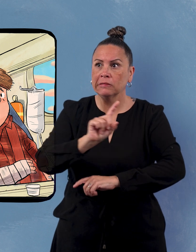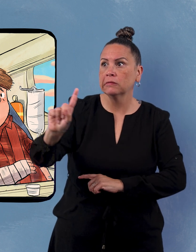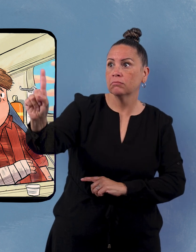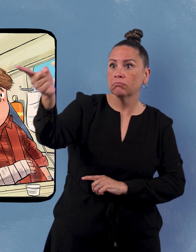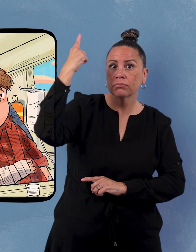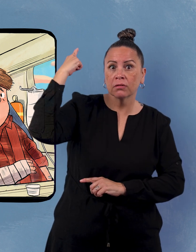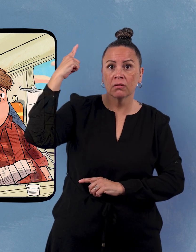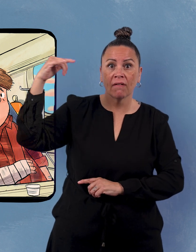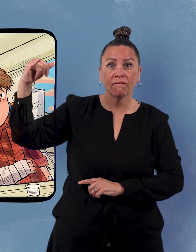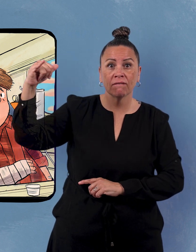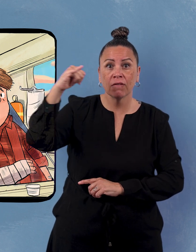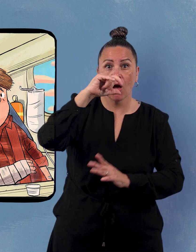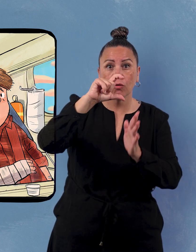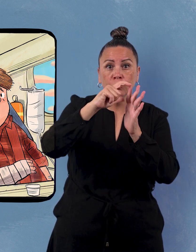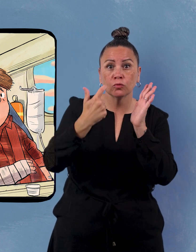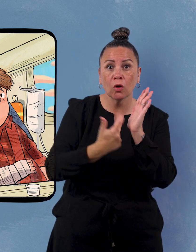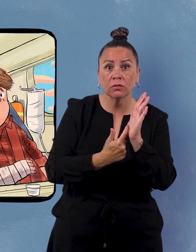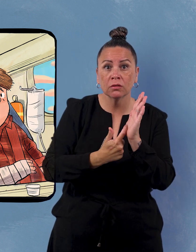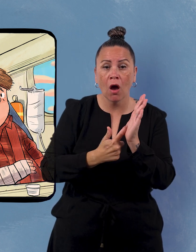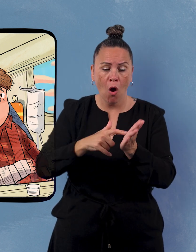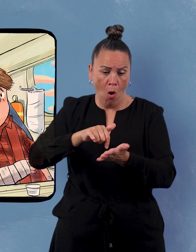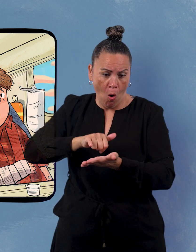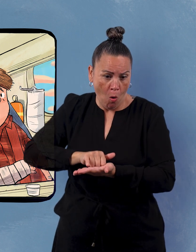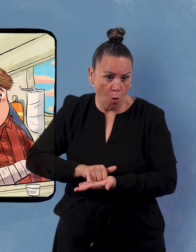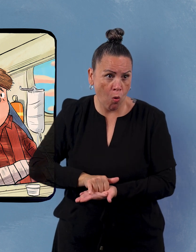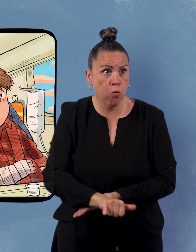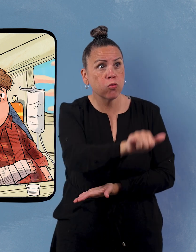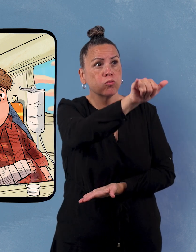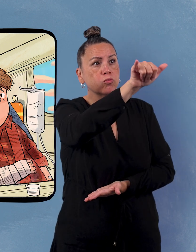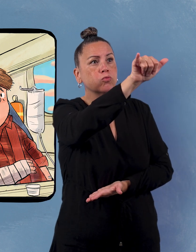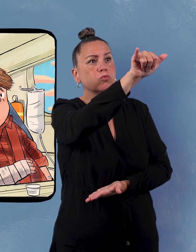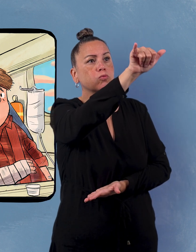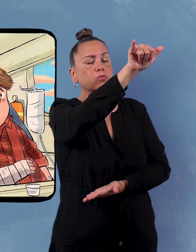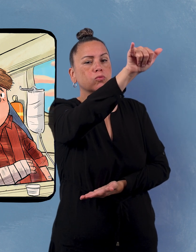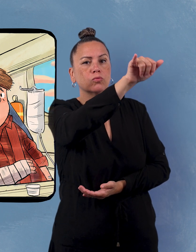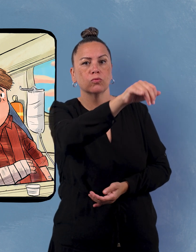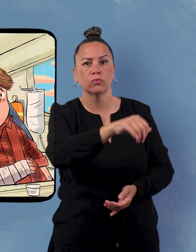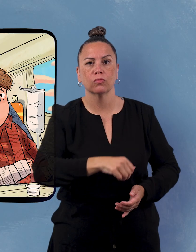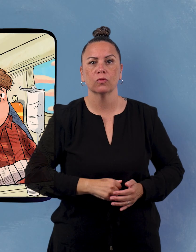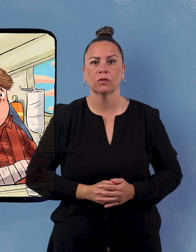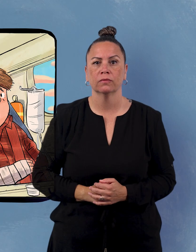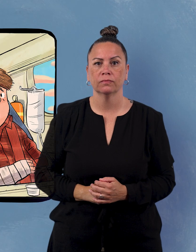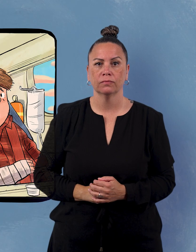The flying doctor plane sets off with a whoosh.